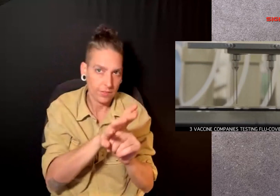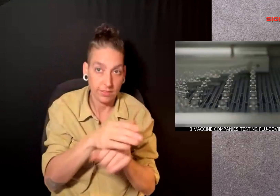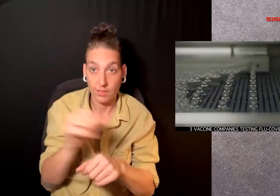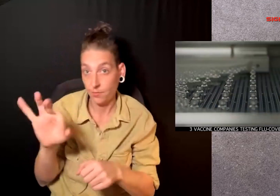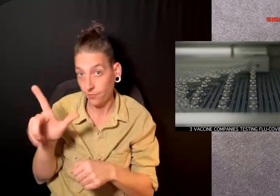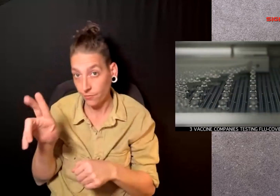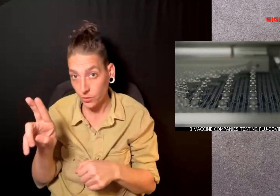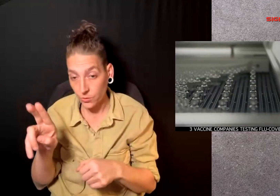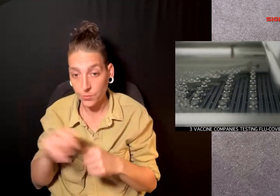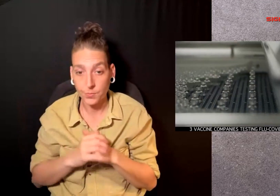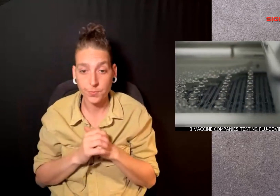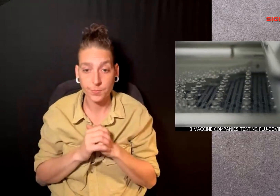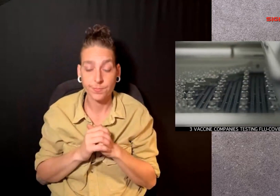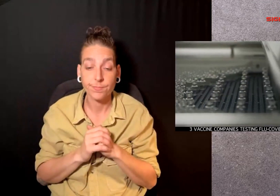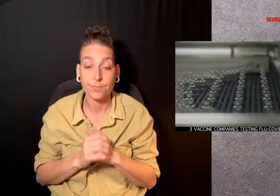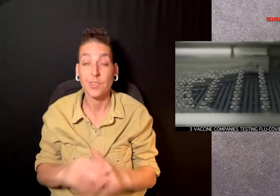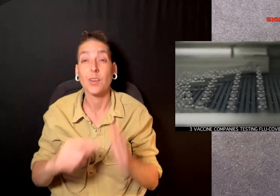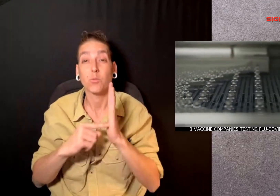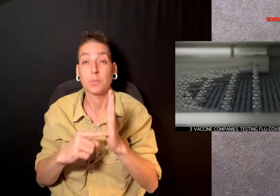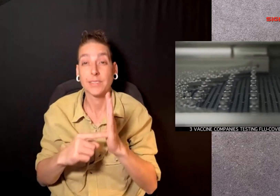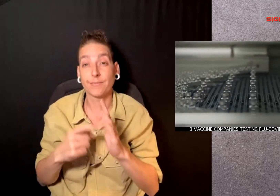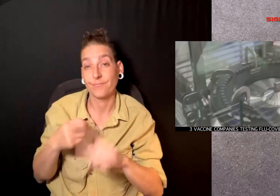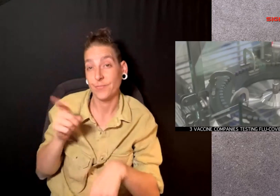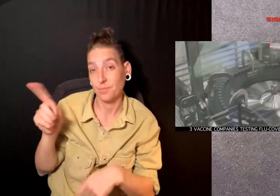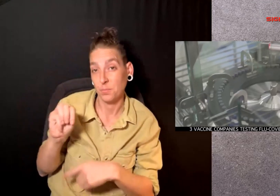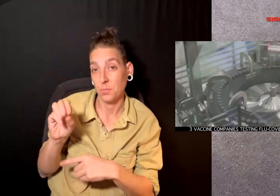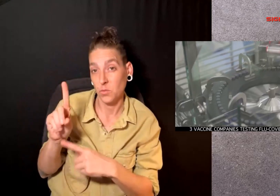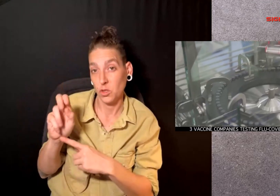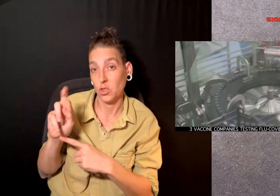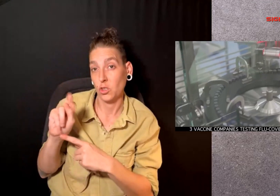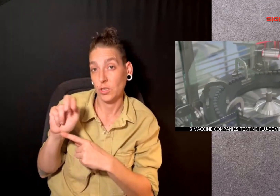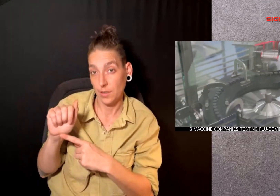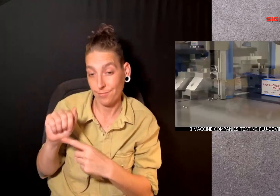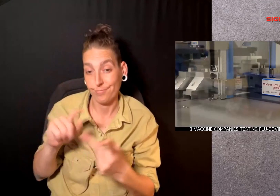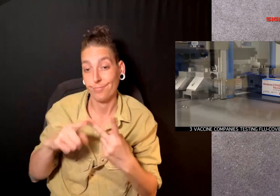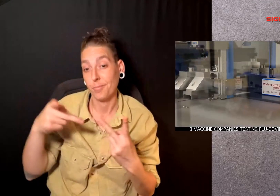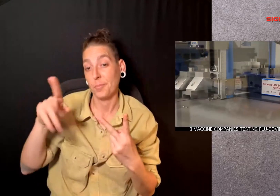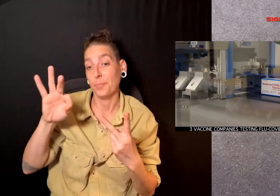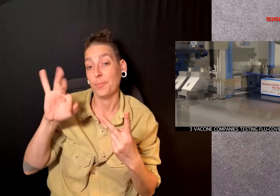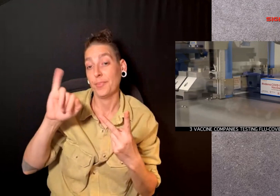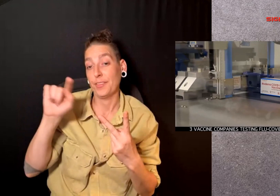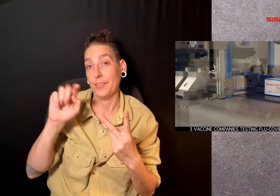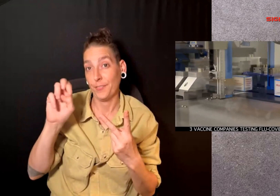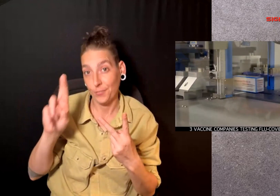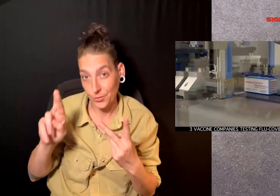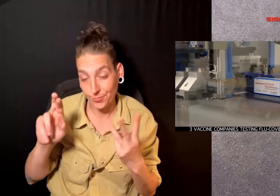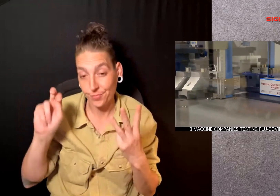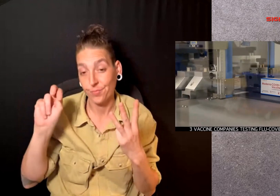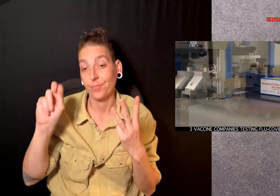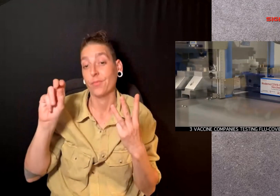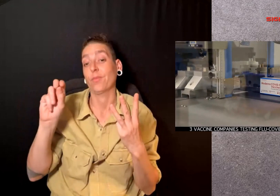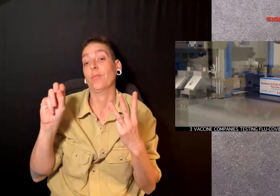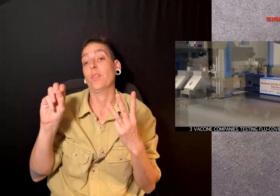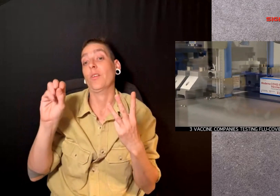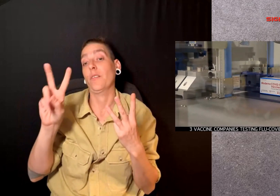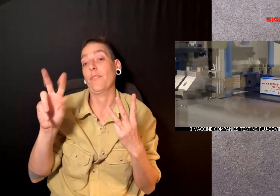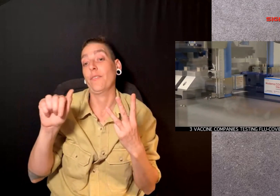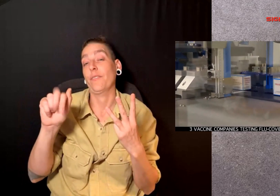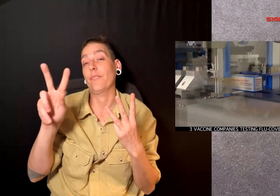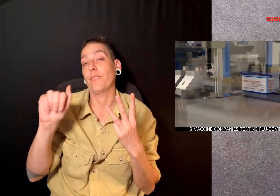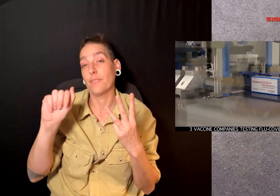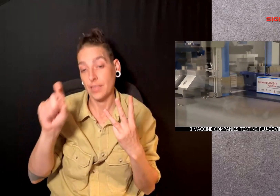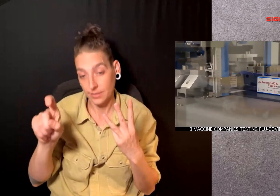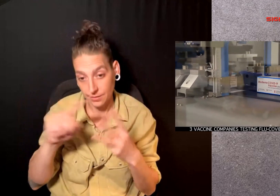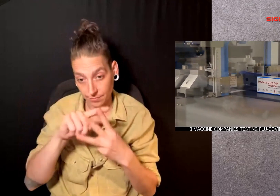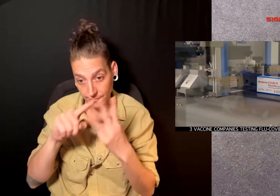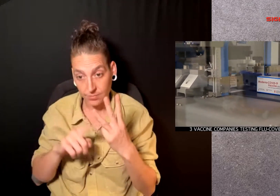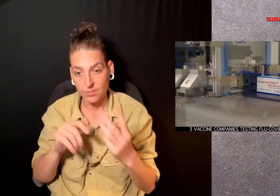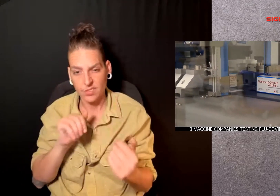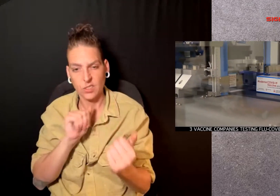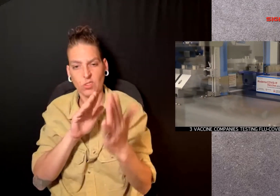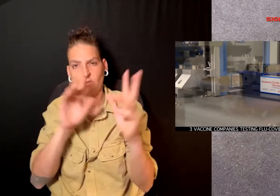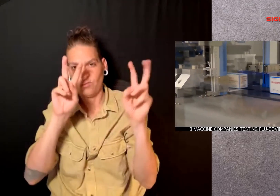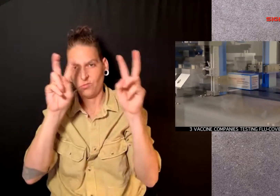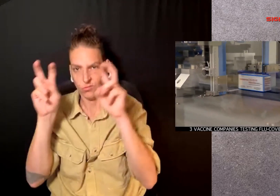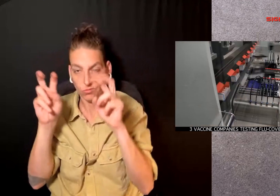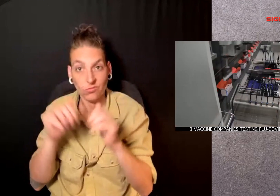coronavirus and the flu representatives from Moderna Pfizer and Novavax addressed